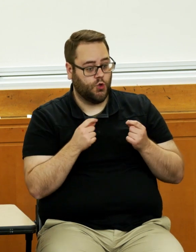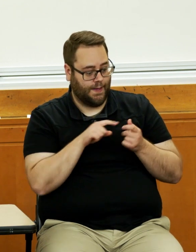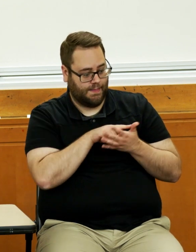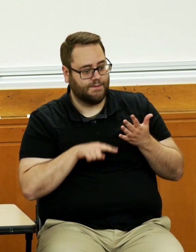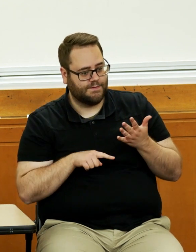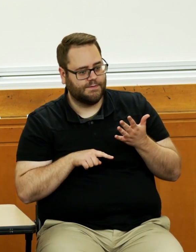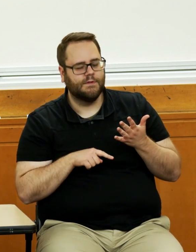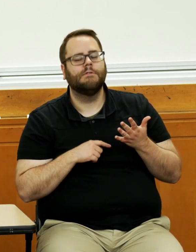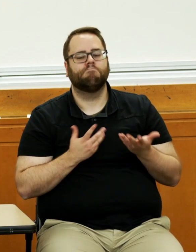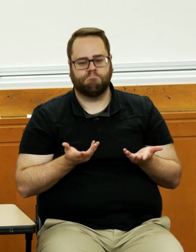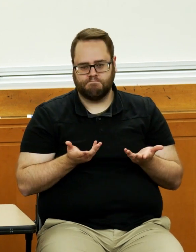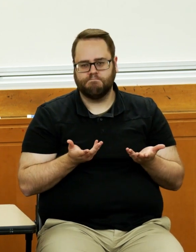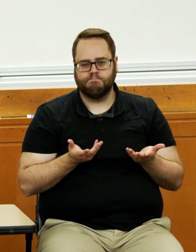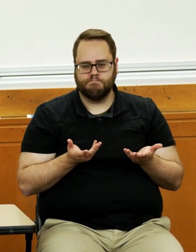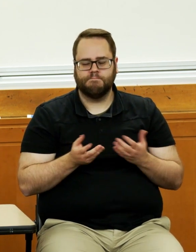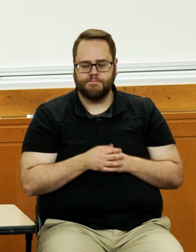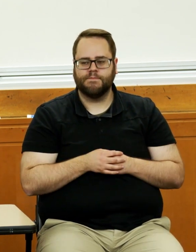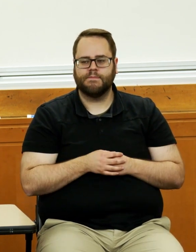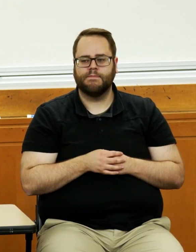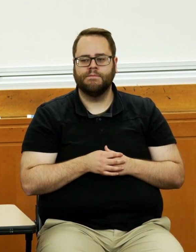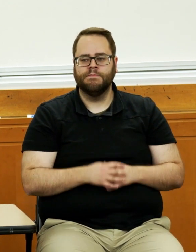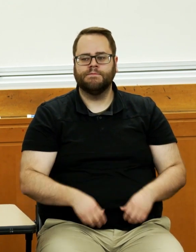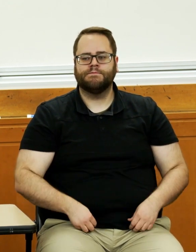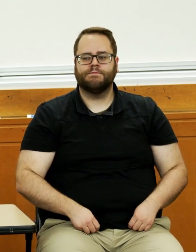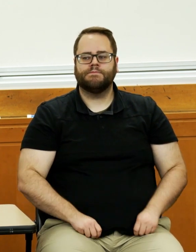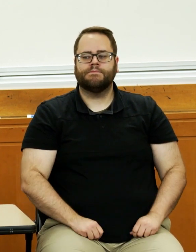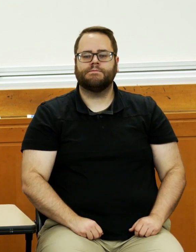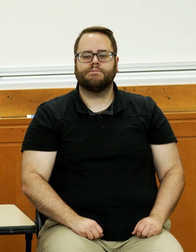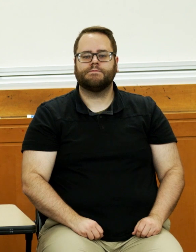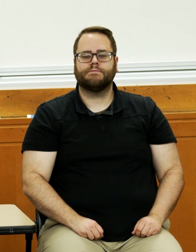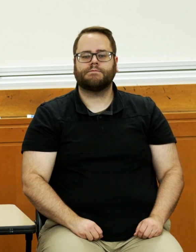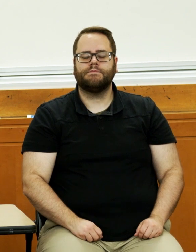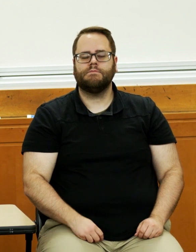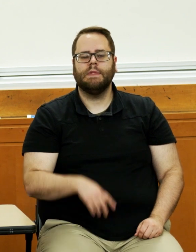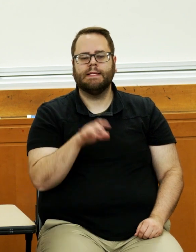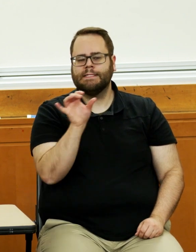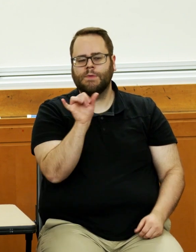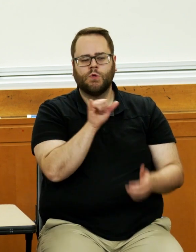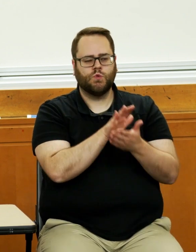And I think that it's the same sort of thing in like a school setting. If you're addressing